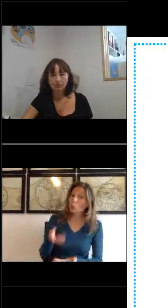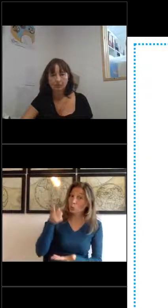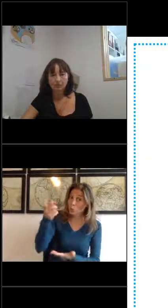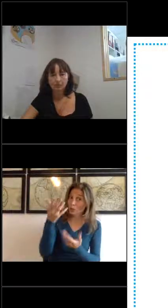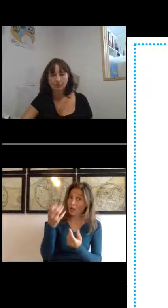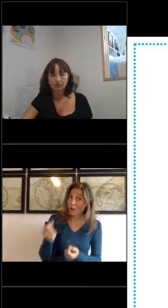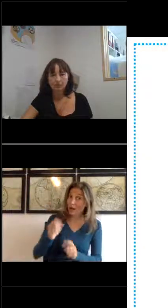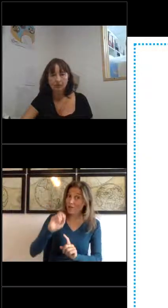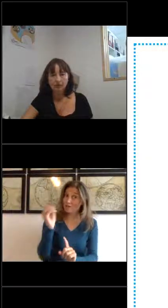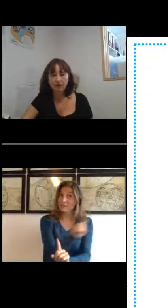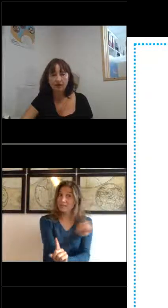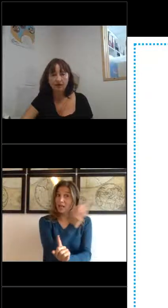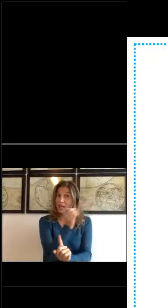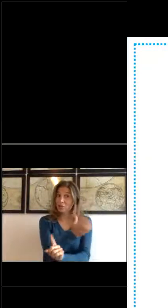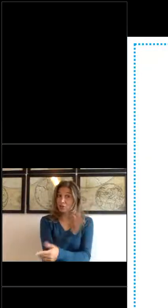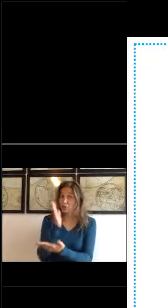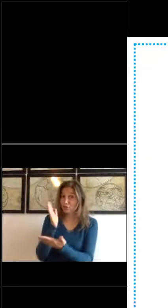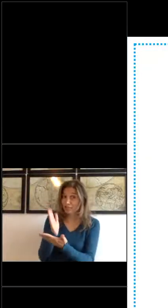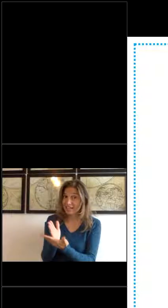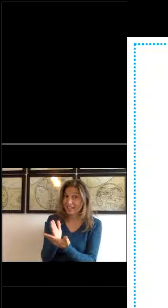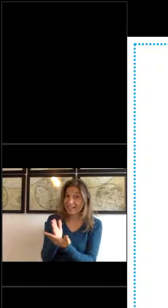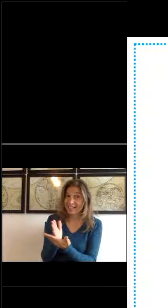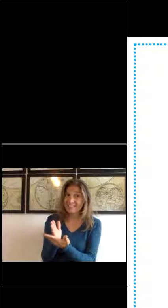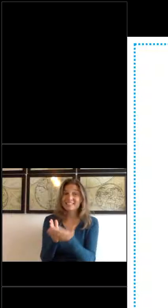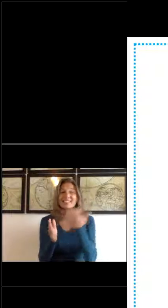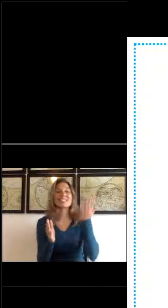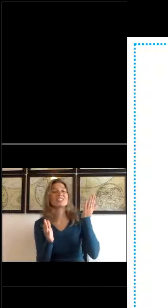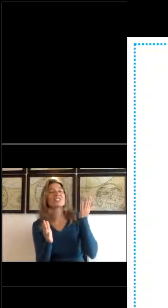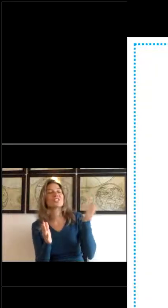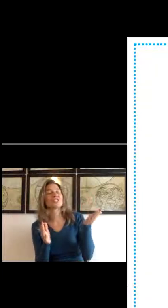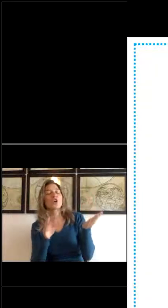You can switch off your video for now, Regina, and come back later.